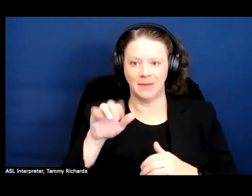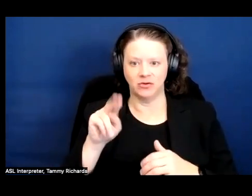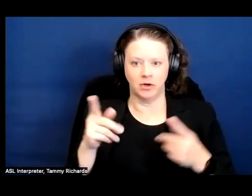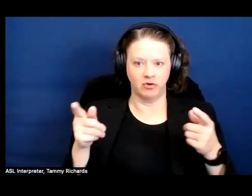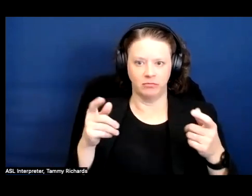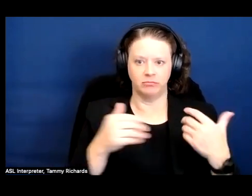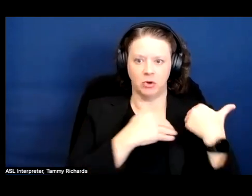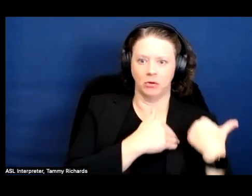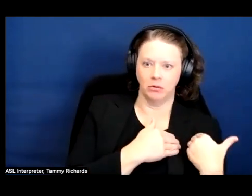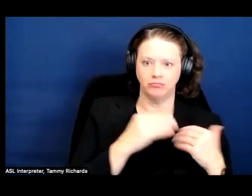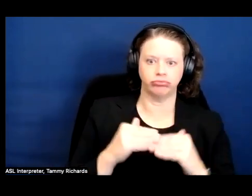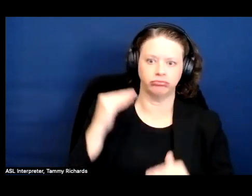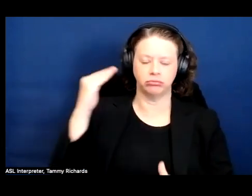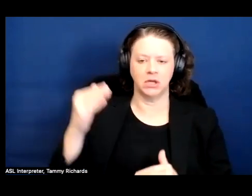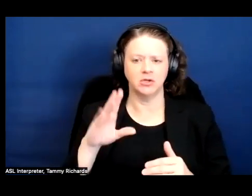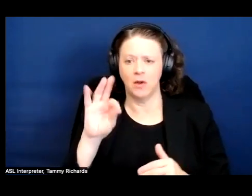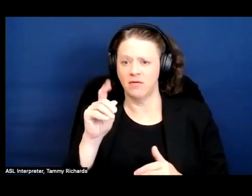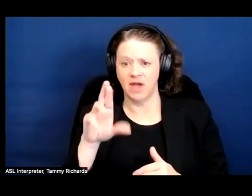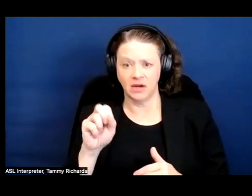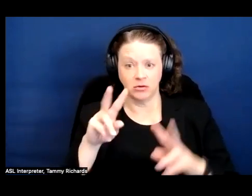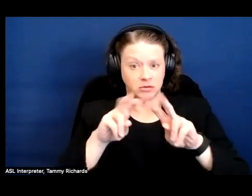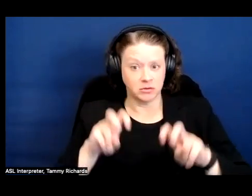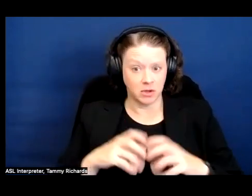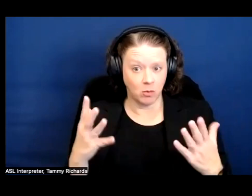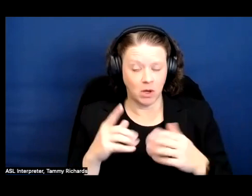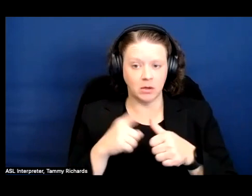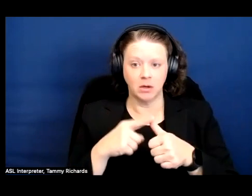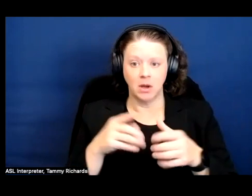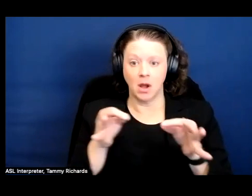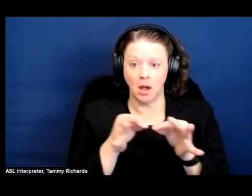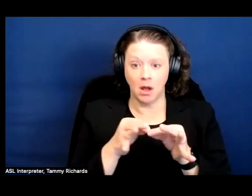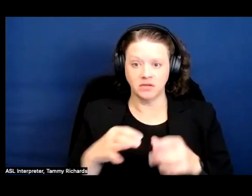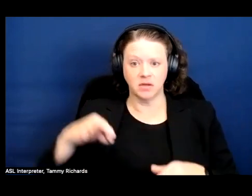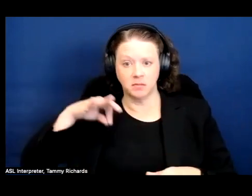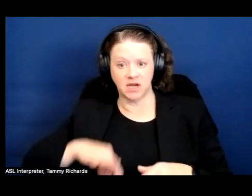to turn over sensitive medical records or to identify their specific diagnosis.